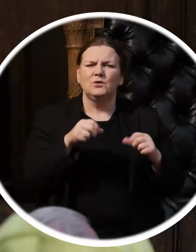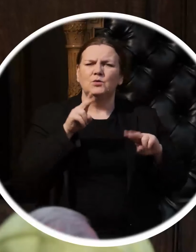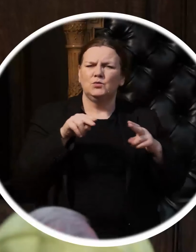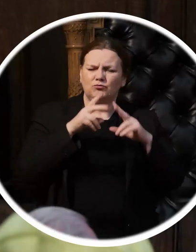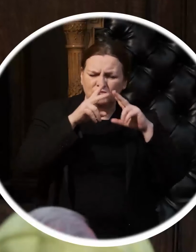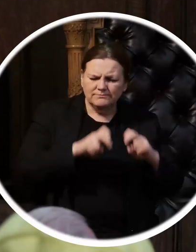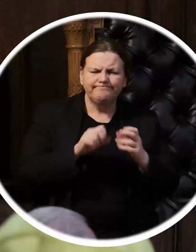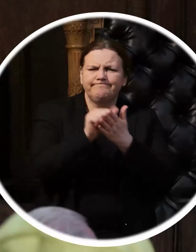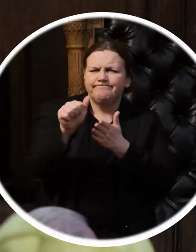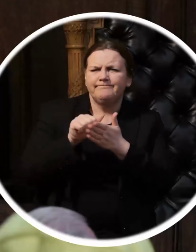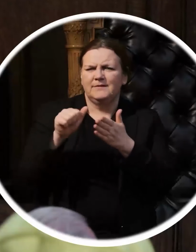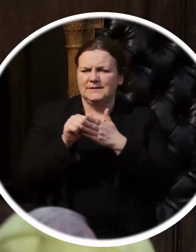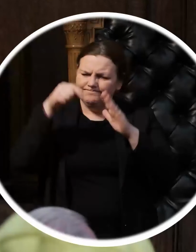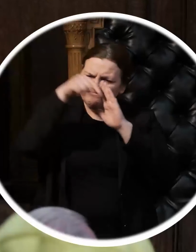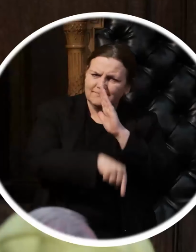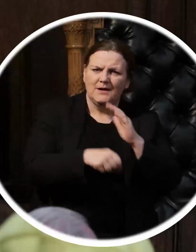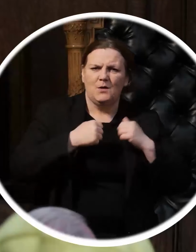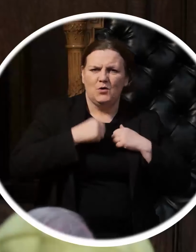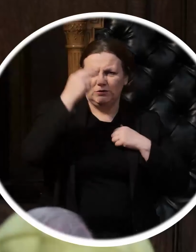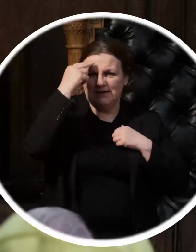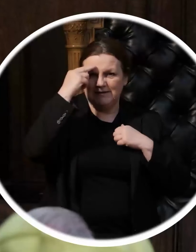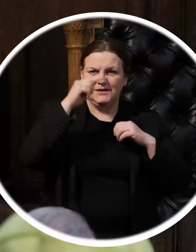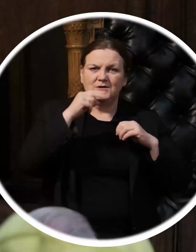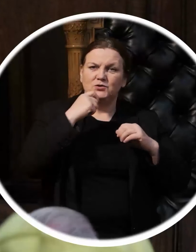our understanding of Dublin's social, built and cultural heritage.